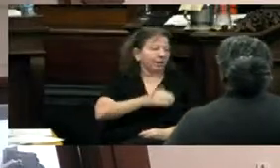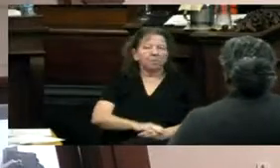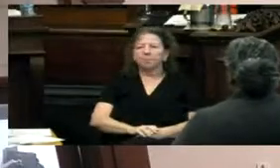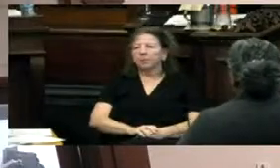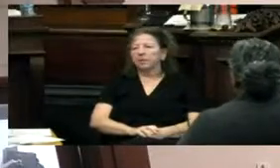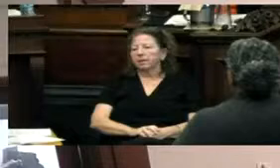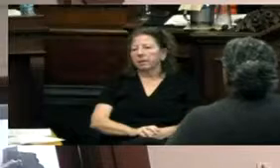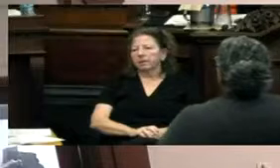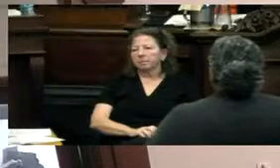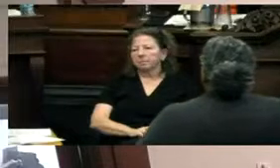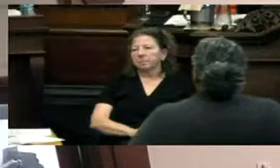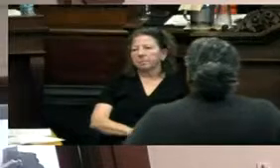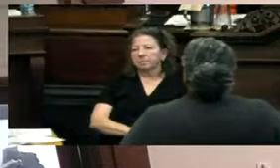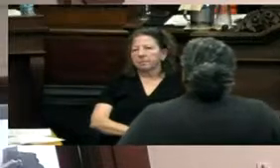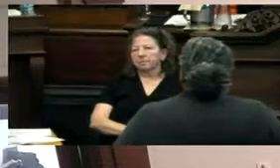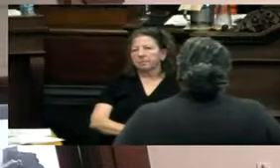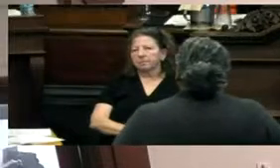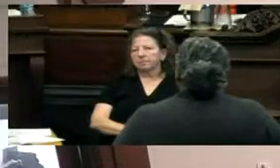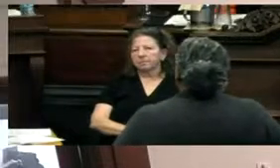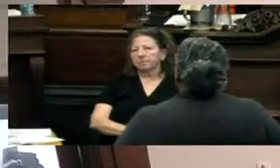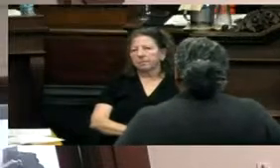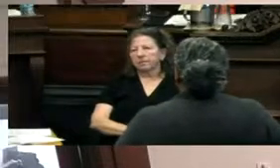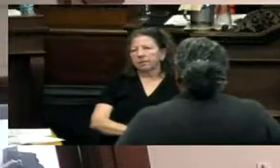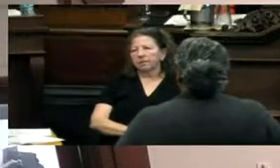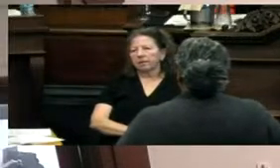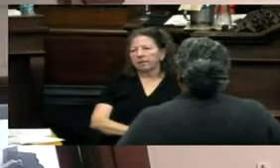for us all to receive